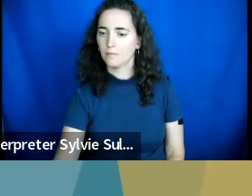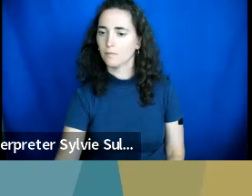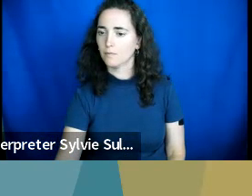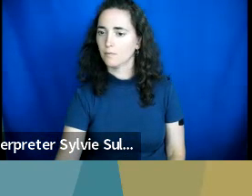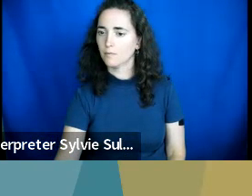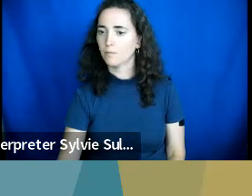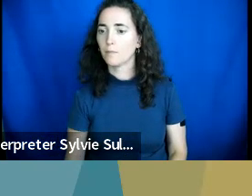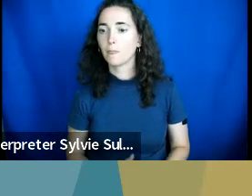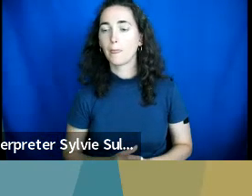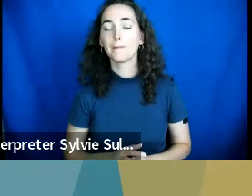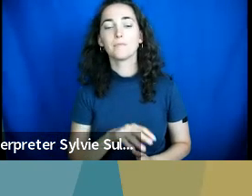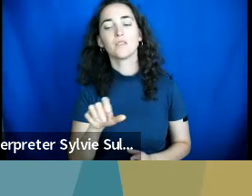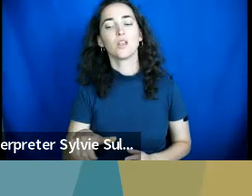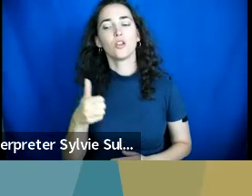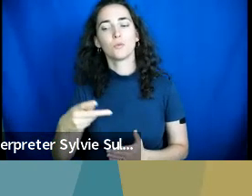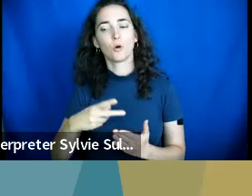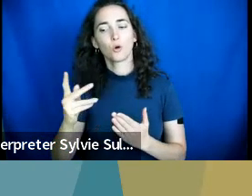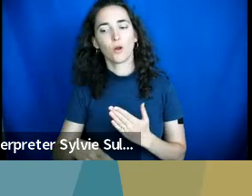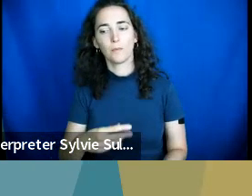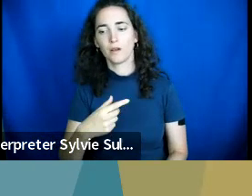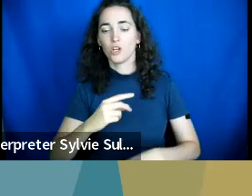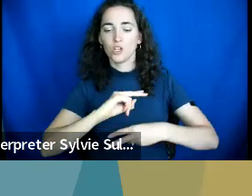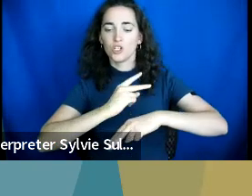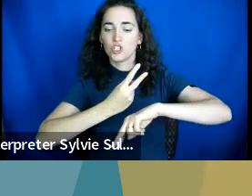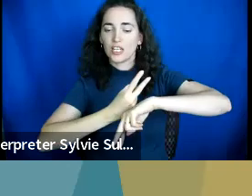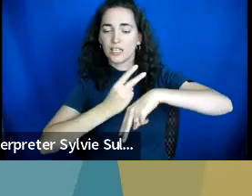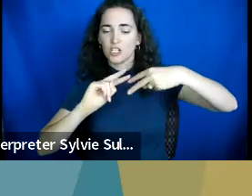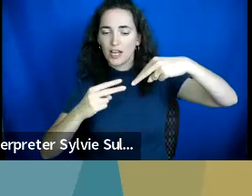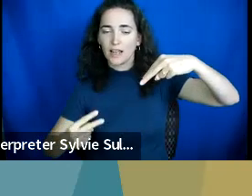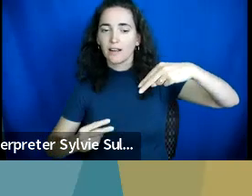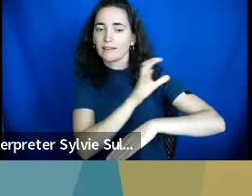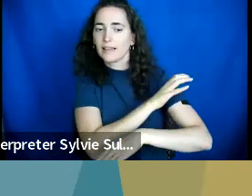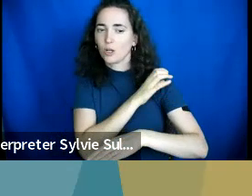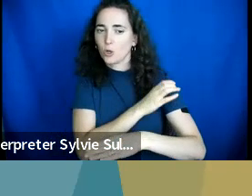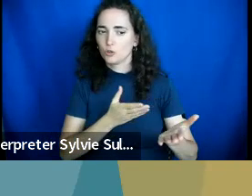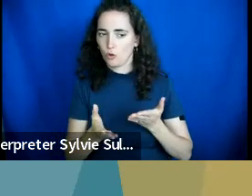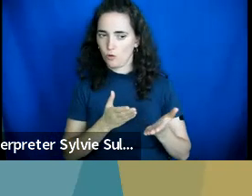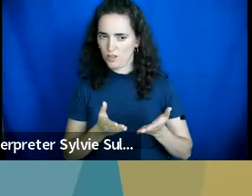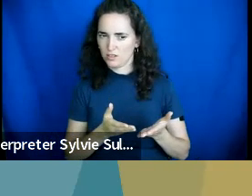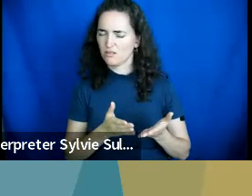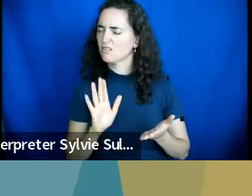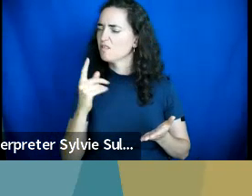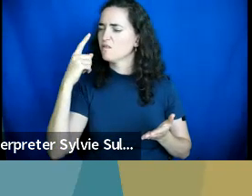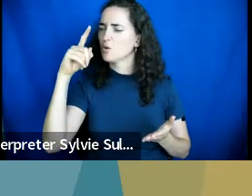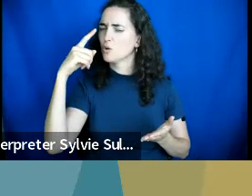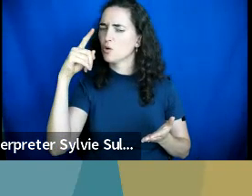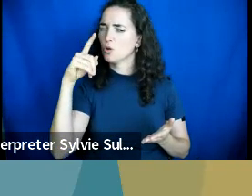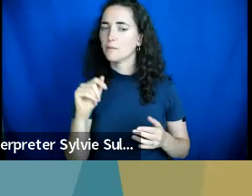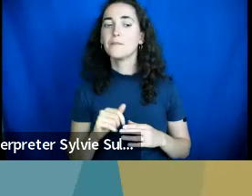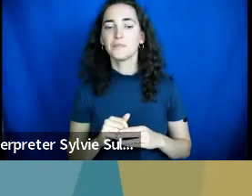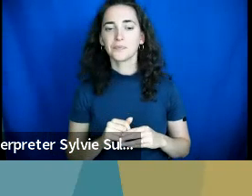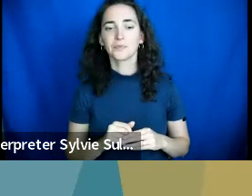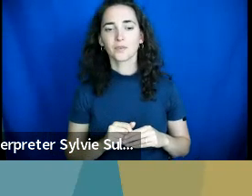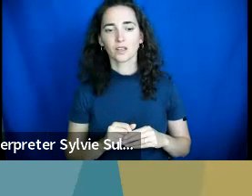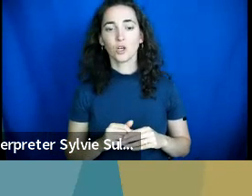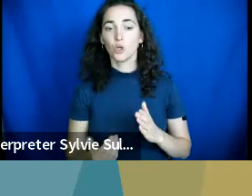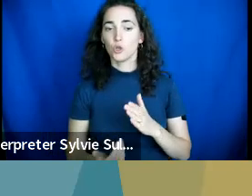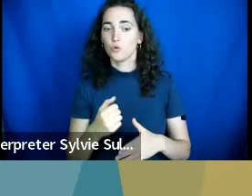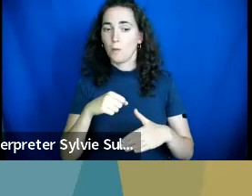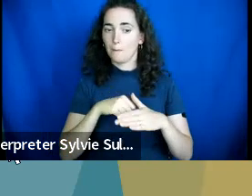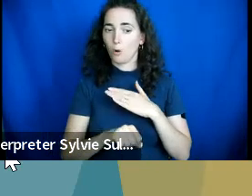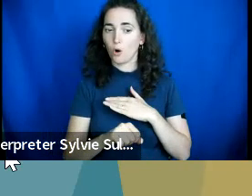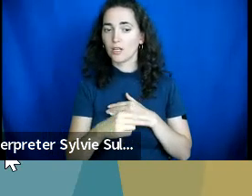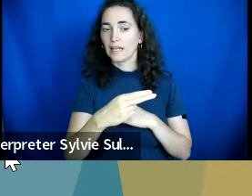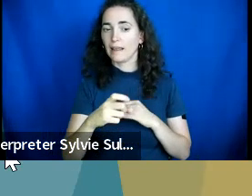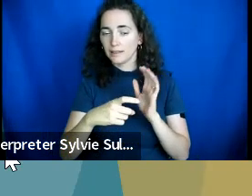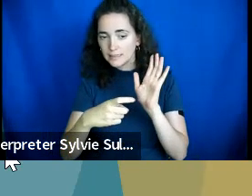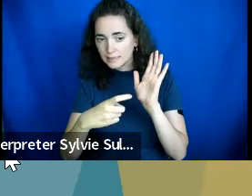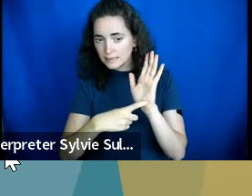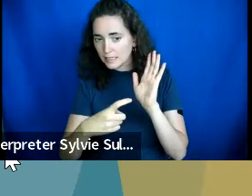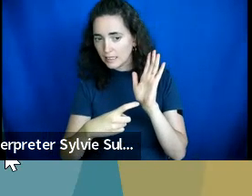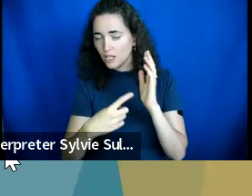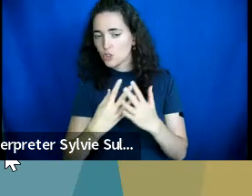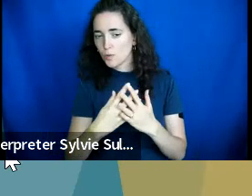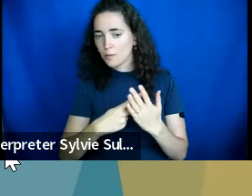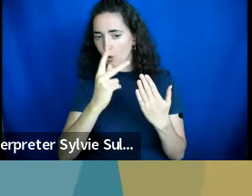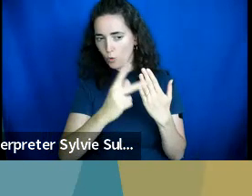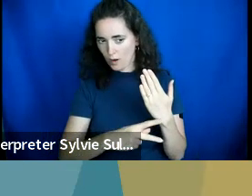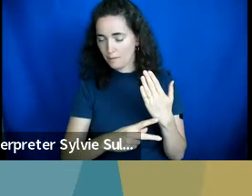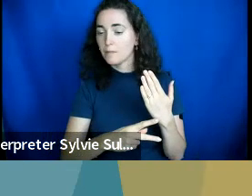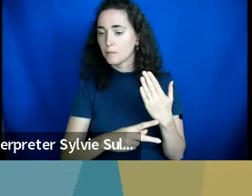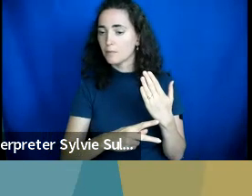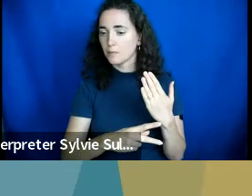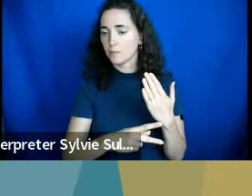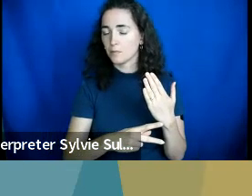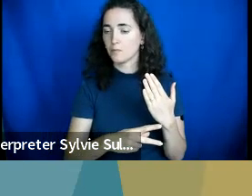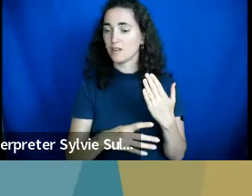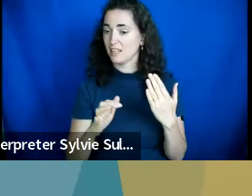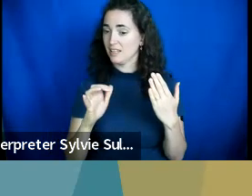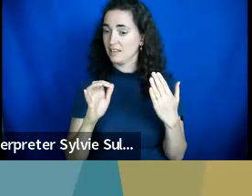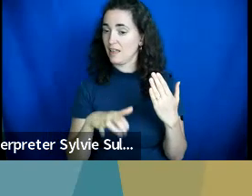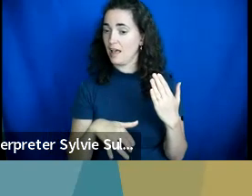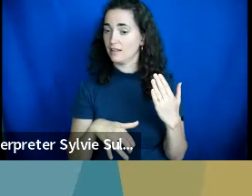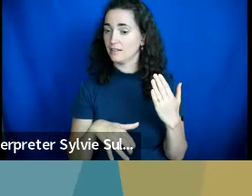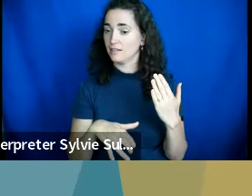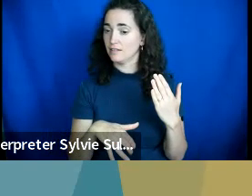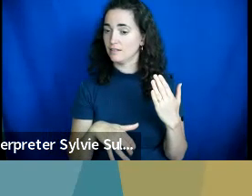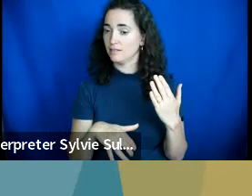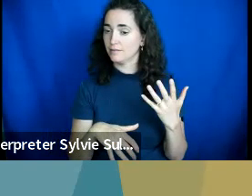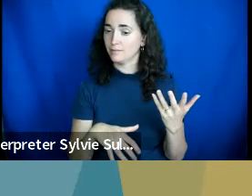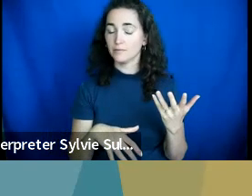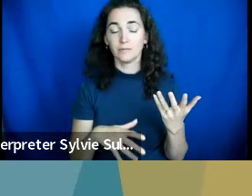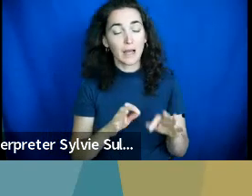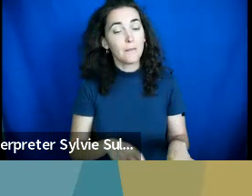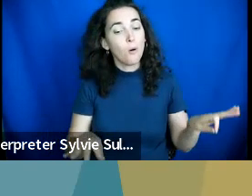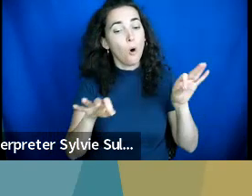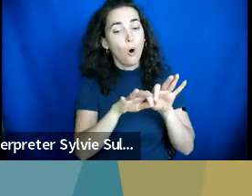Another program is the genetics clinical services. and that program as purpose is to operate a comprehensive newborn heel stick screening program, which is in order to you know, is it's important that they meet